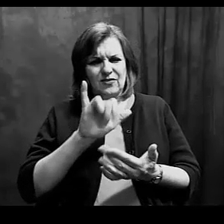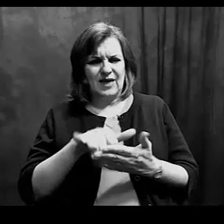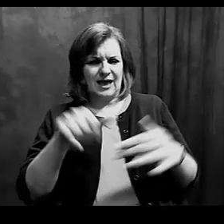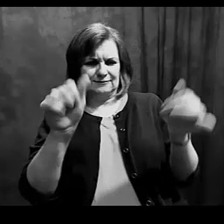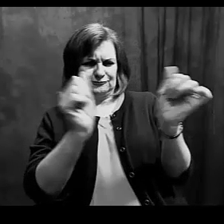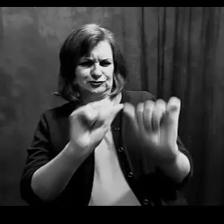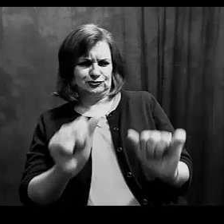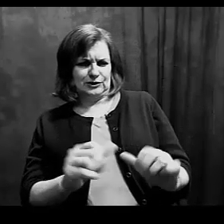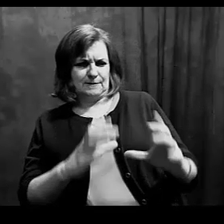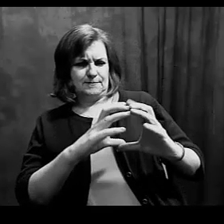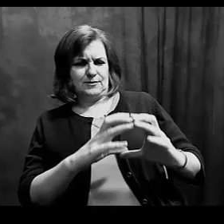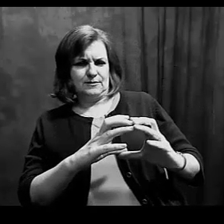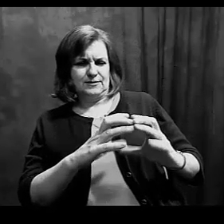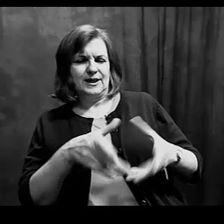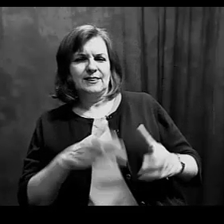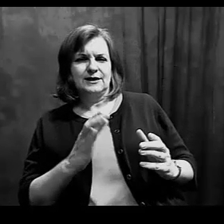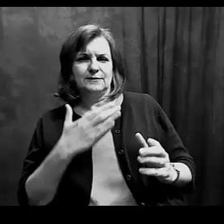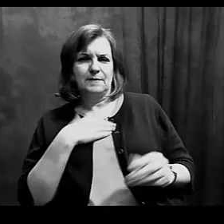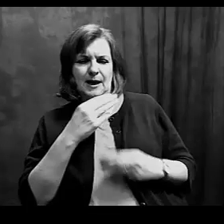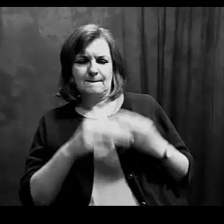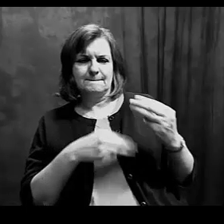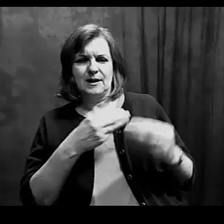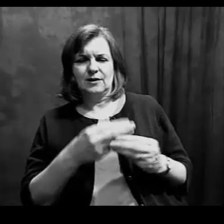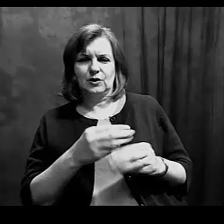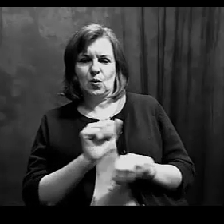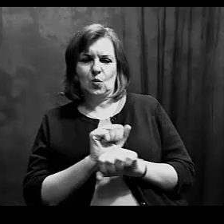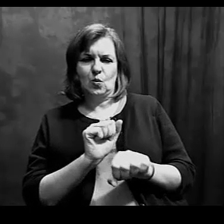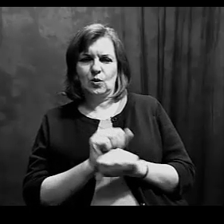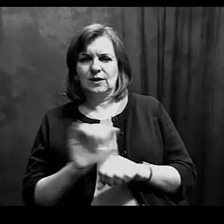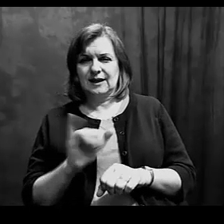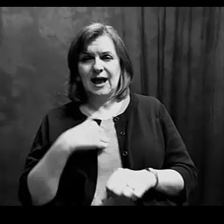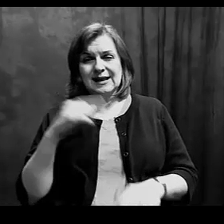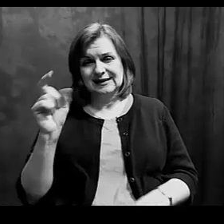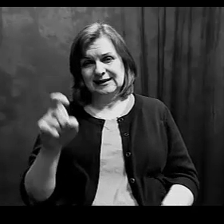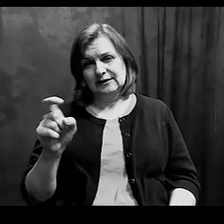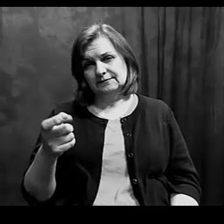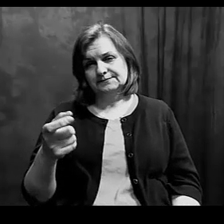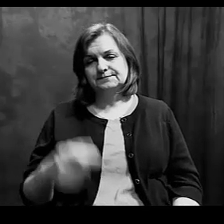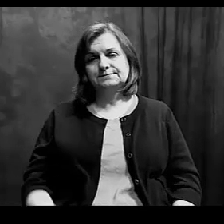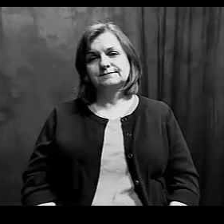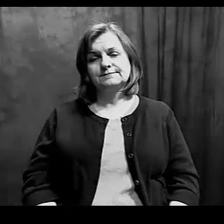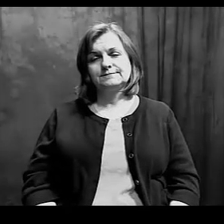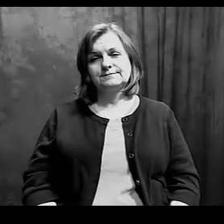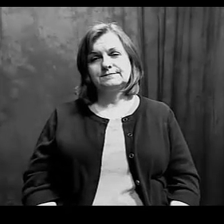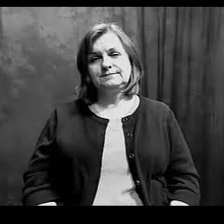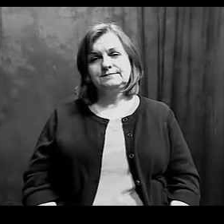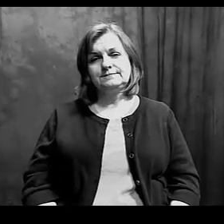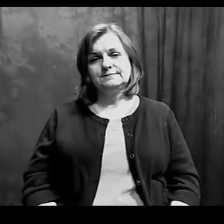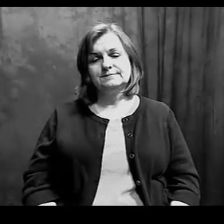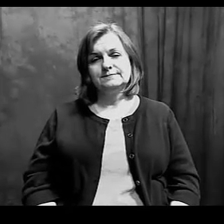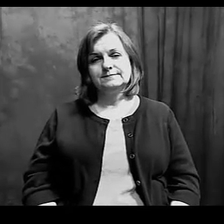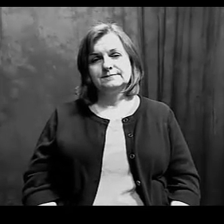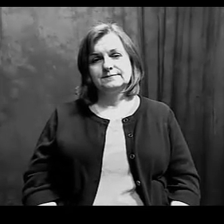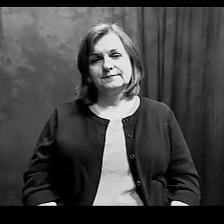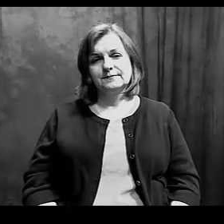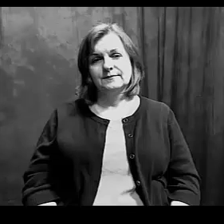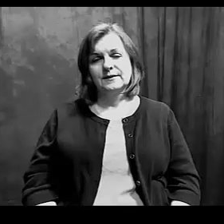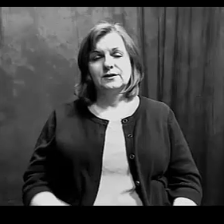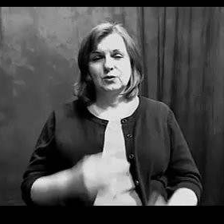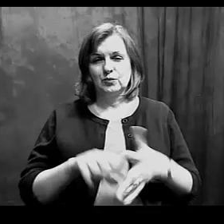what is it about this particular design that allows my macromolecule to function as I need it to?